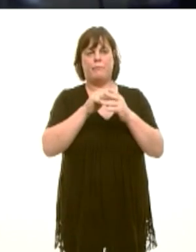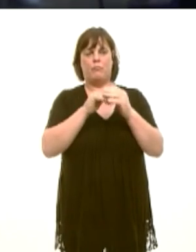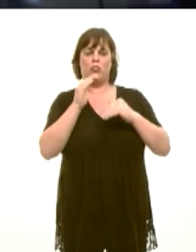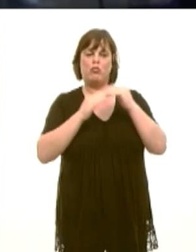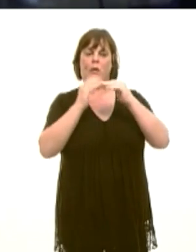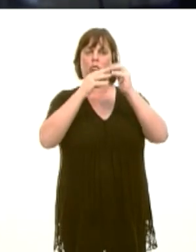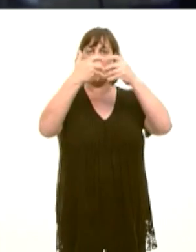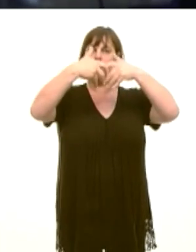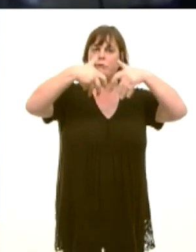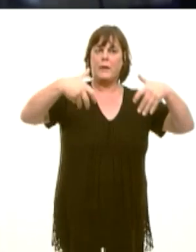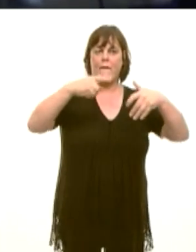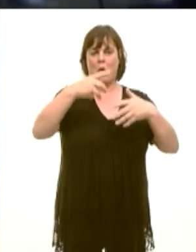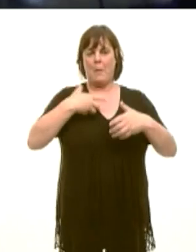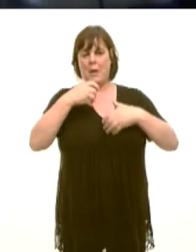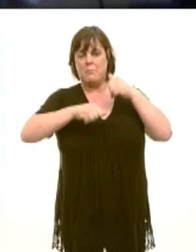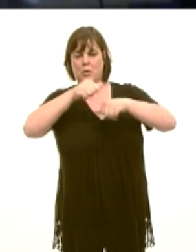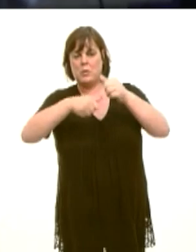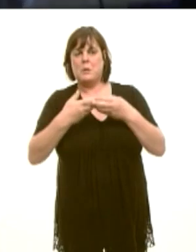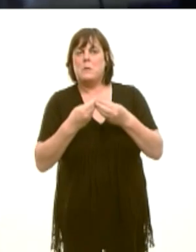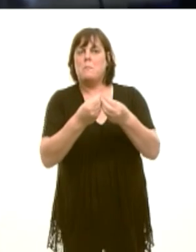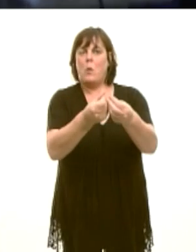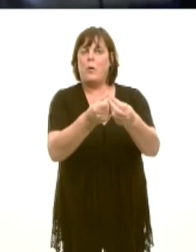and Iím wondering what progress the Welsh Government has made in making sure that each